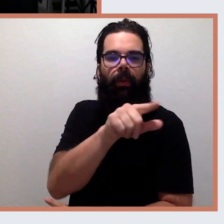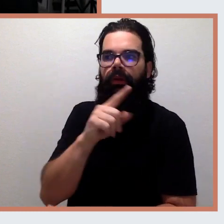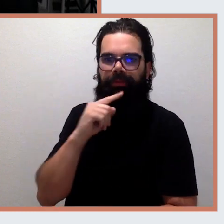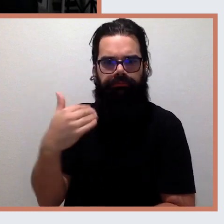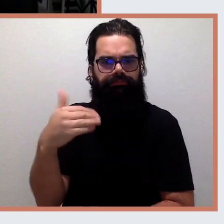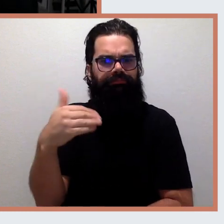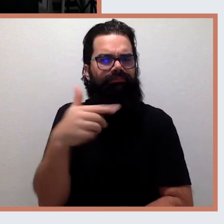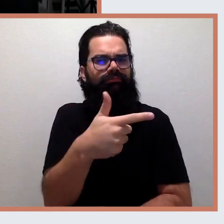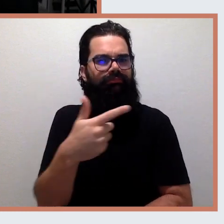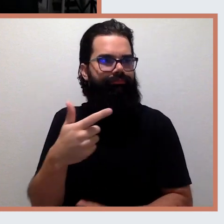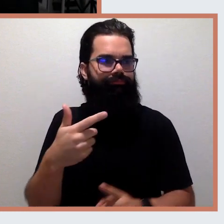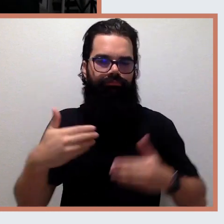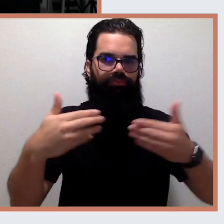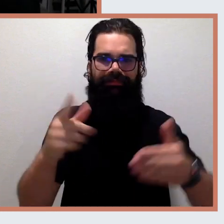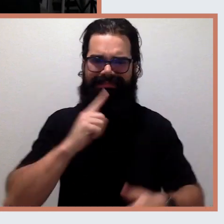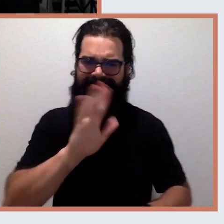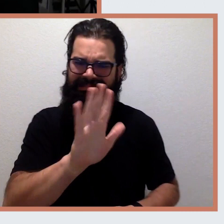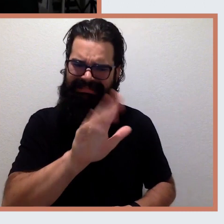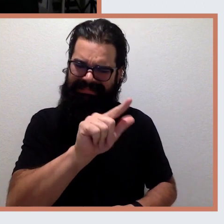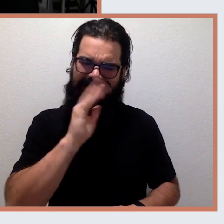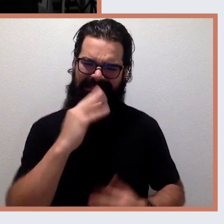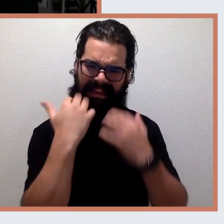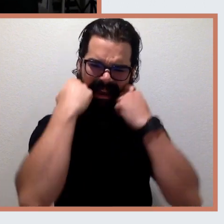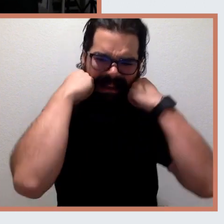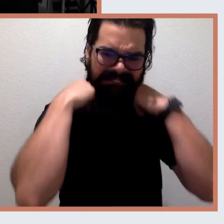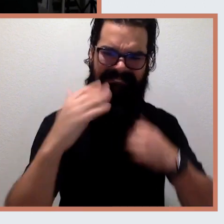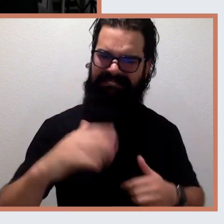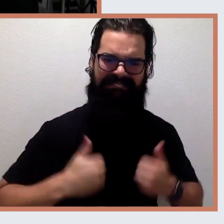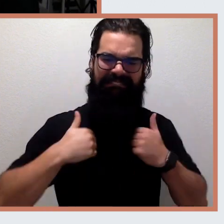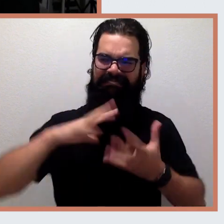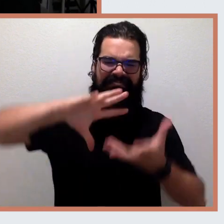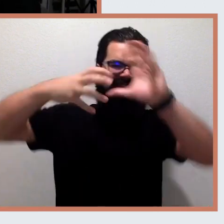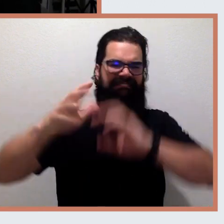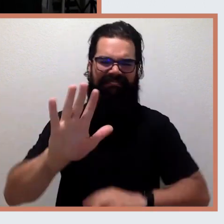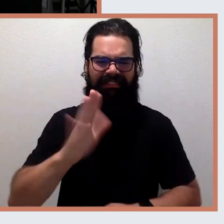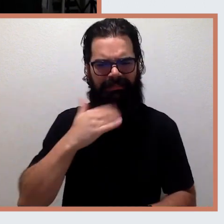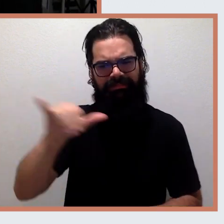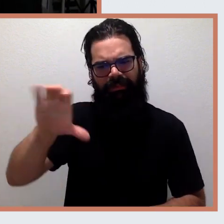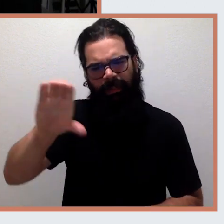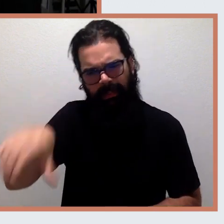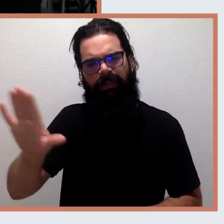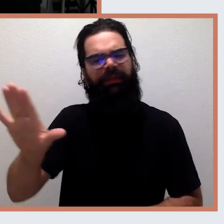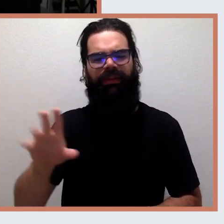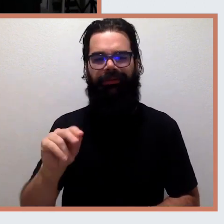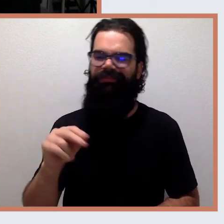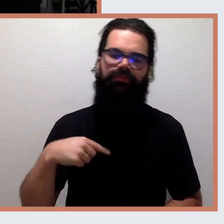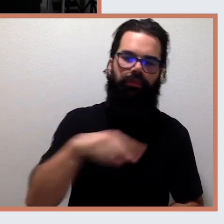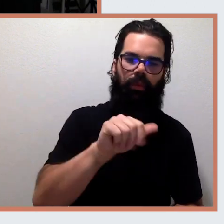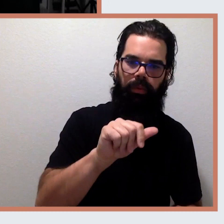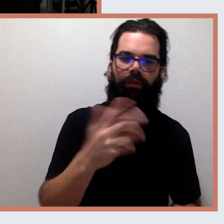"Look, you're a nice kid. You go to LA, they're gonna eat you alive, so go to Chicago, get some experience, from there, go to LA."